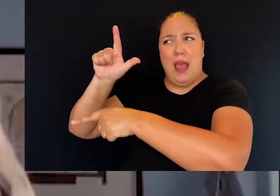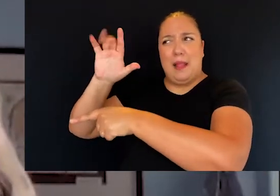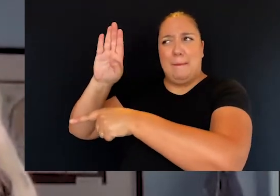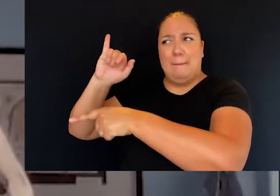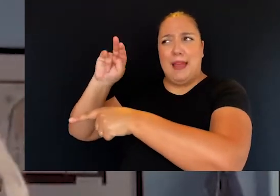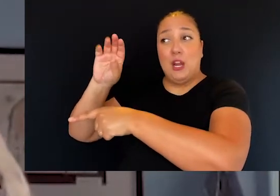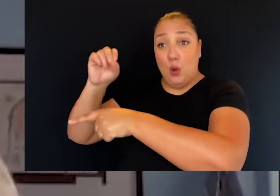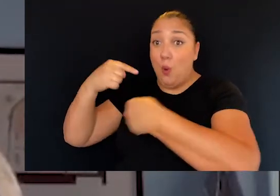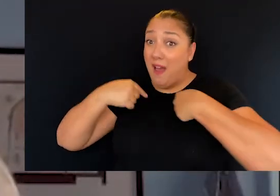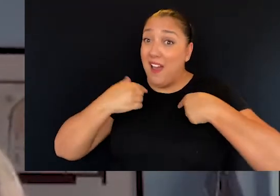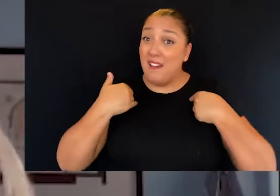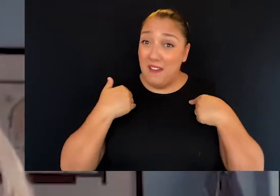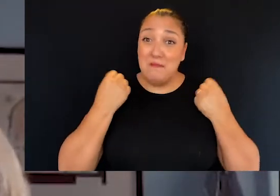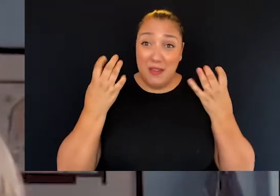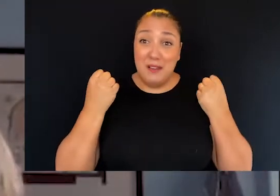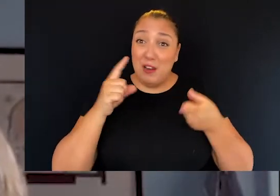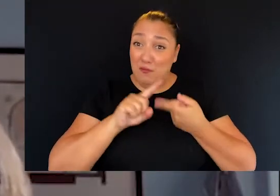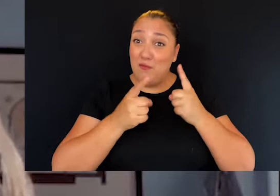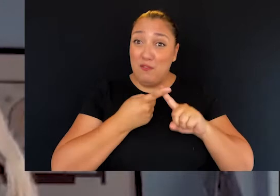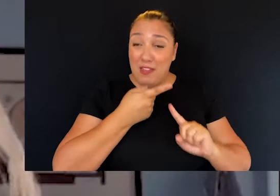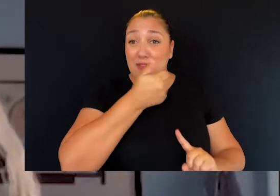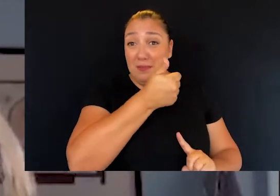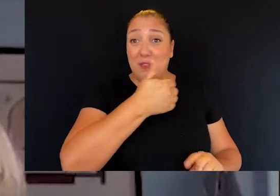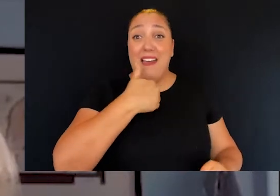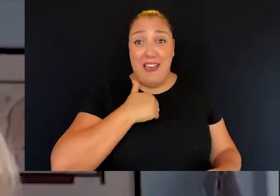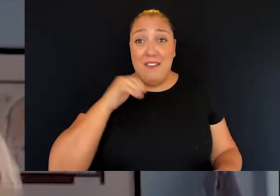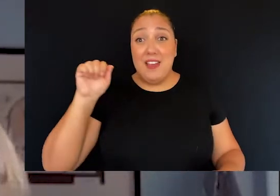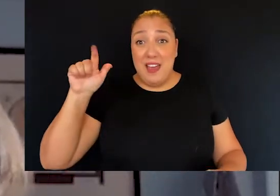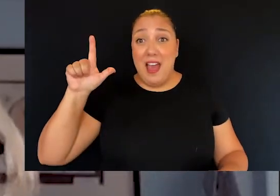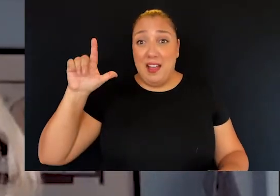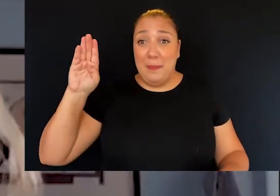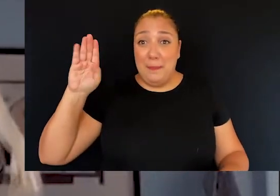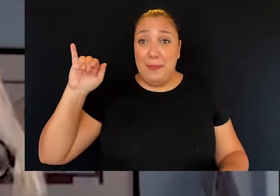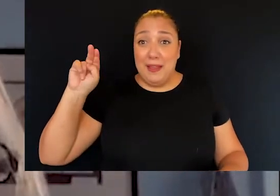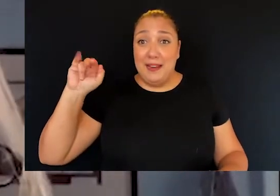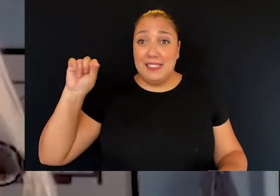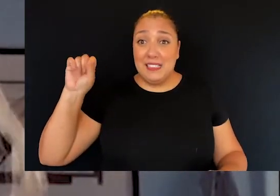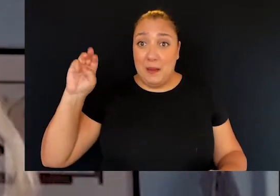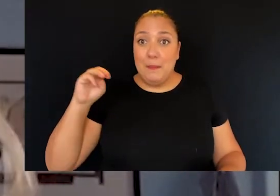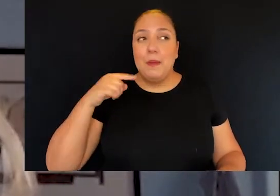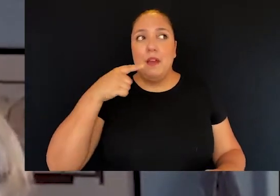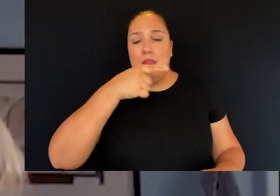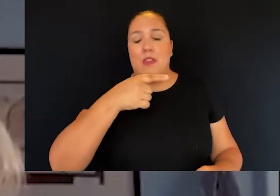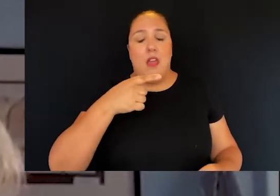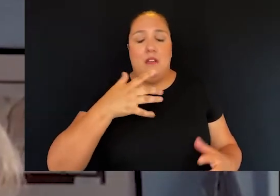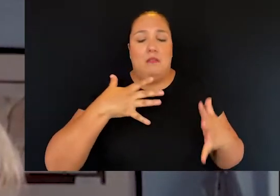and it's extremely offensive to hear that, but that's one that I often hear that people don't know,